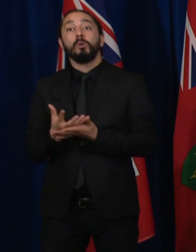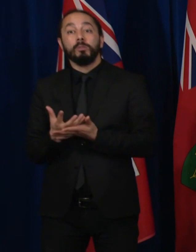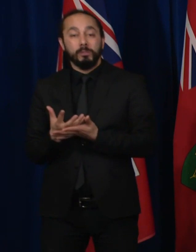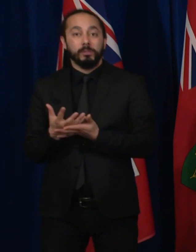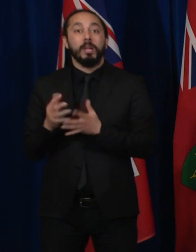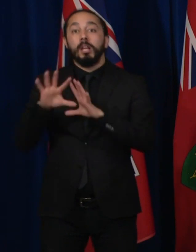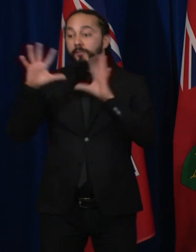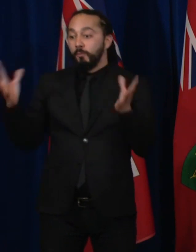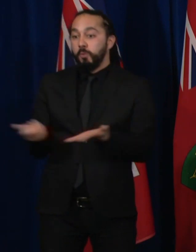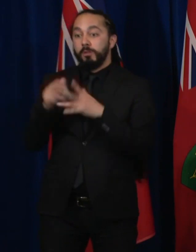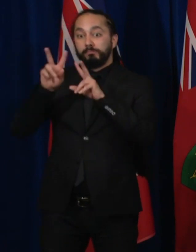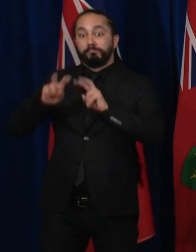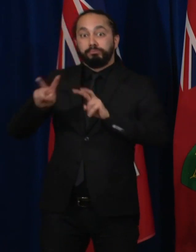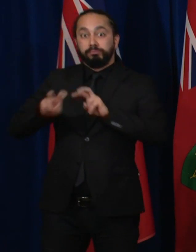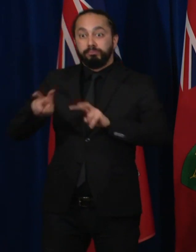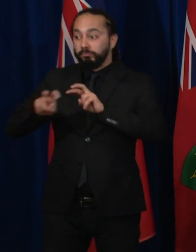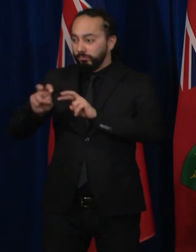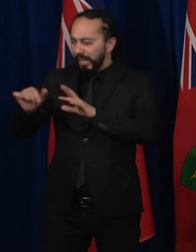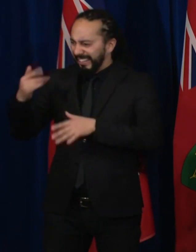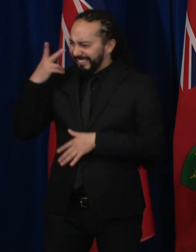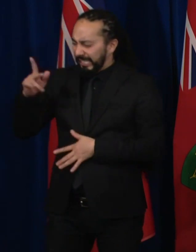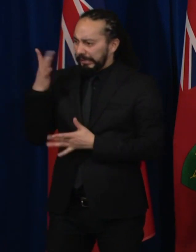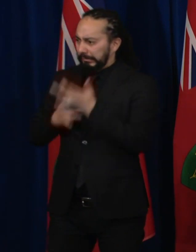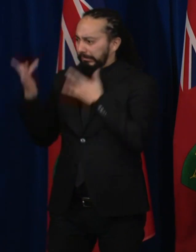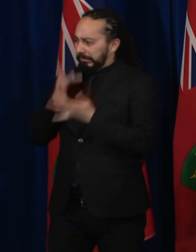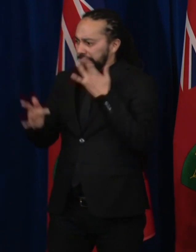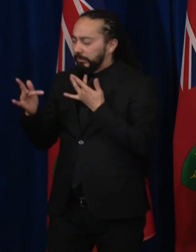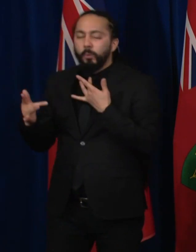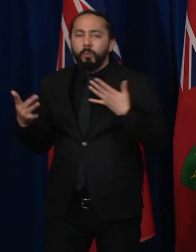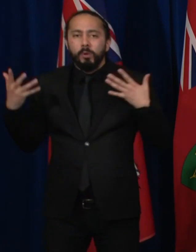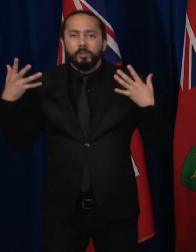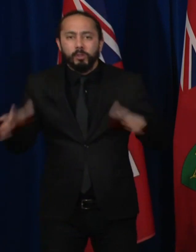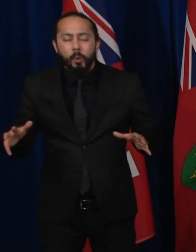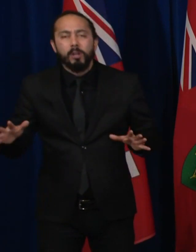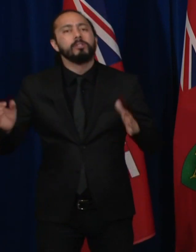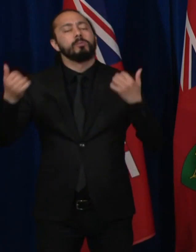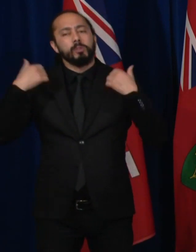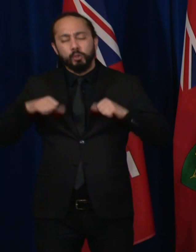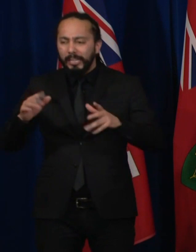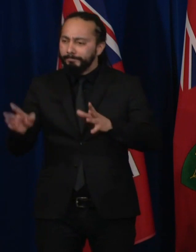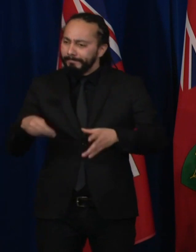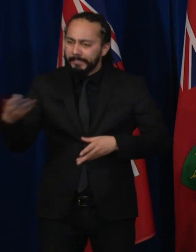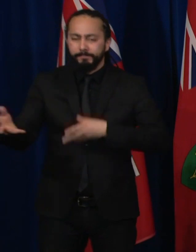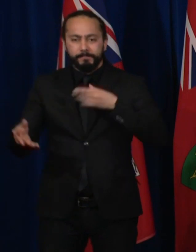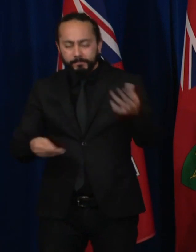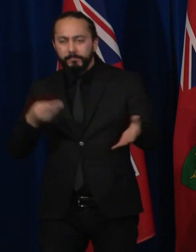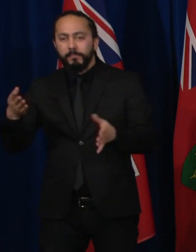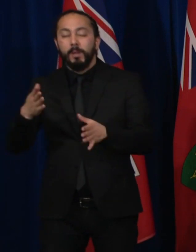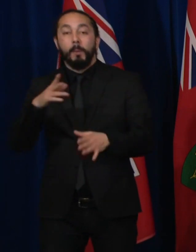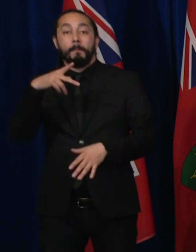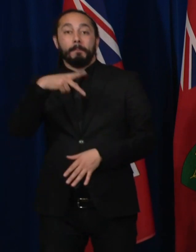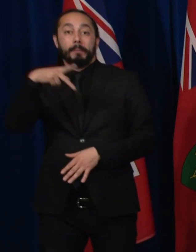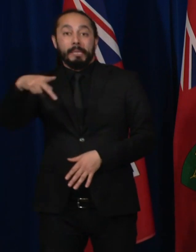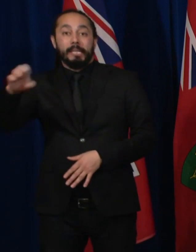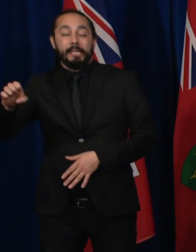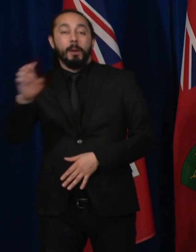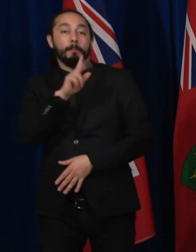working very hard to build up capacity in our hospitals hospitals, personal protective equipment as well as ventilators. Anyone who needs one